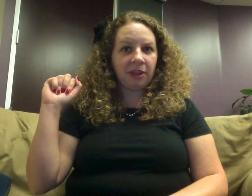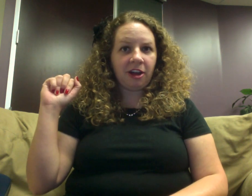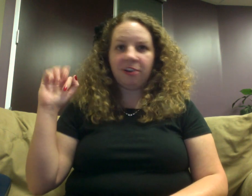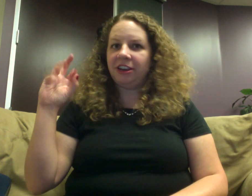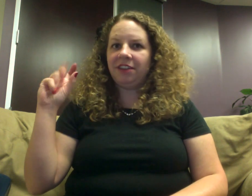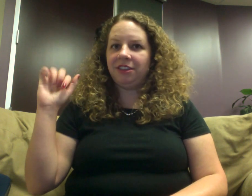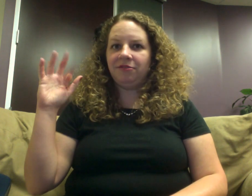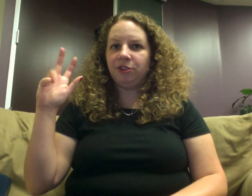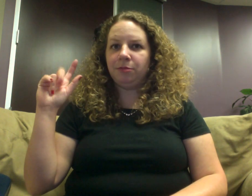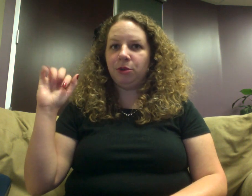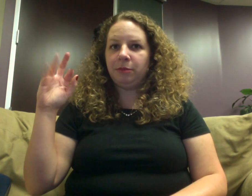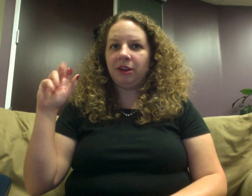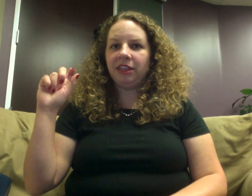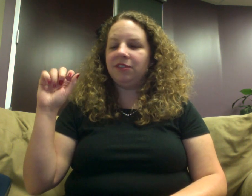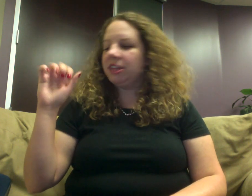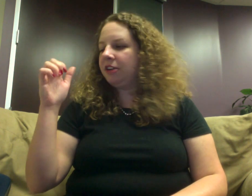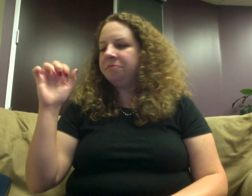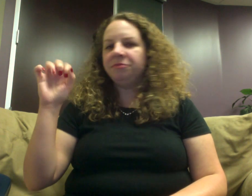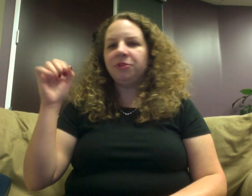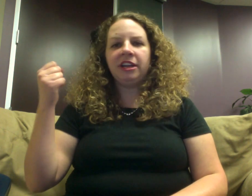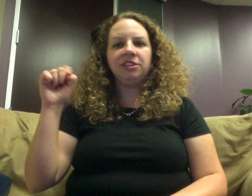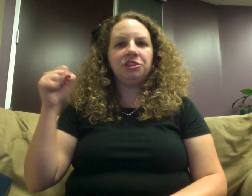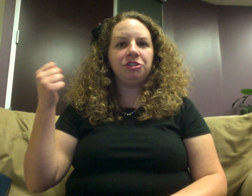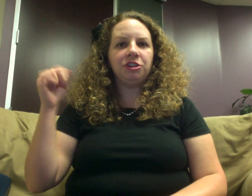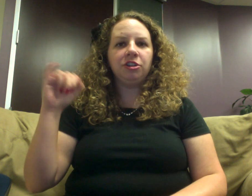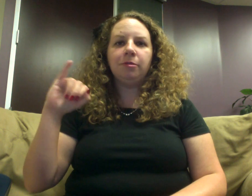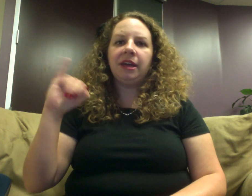in concrete and then for the most part, leave it there. Your hands can turn a little bit